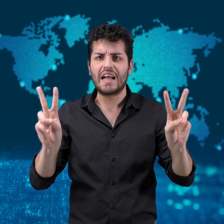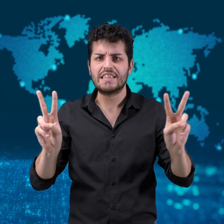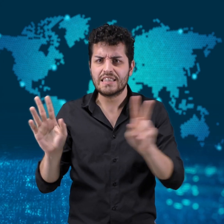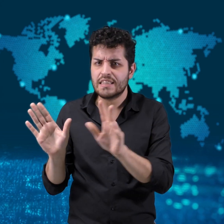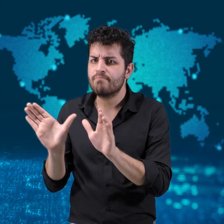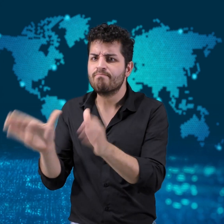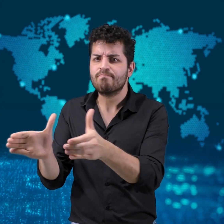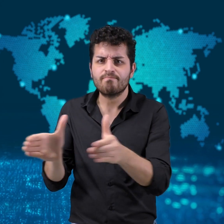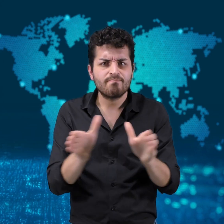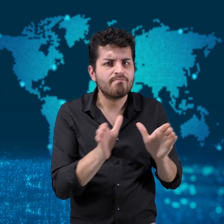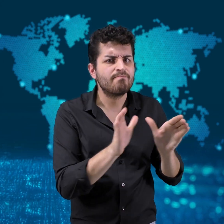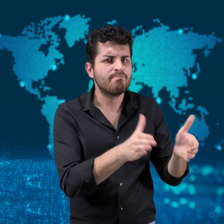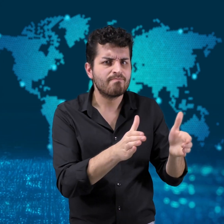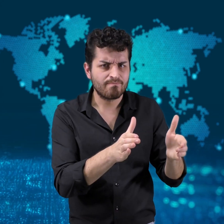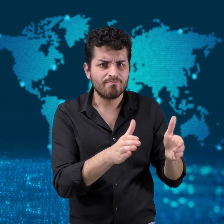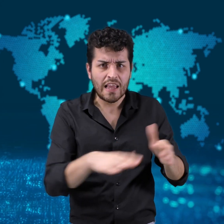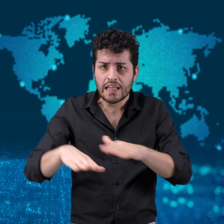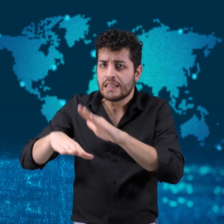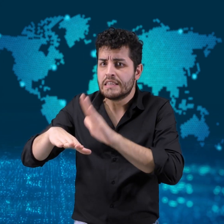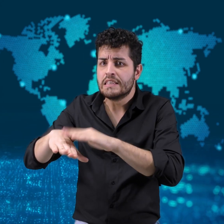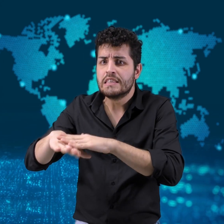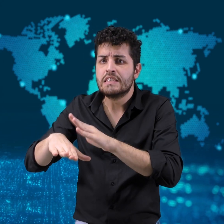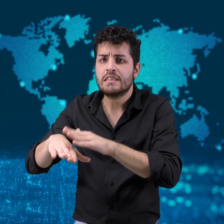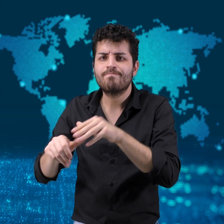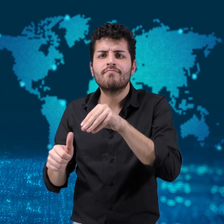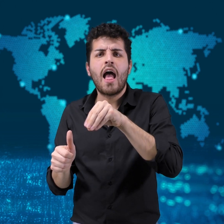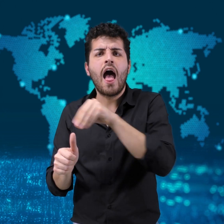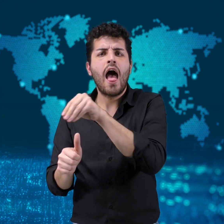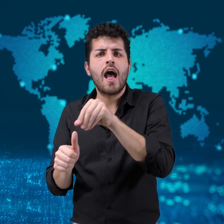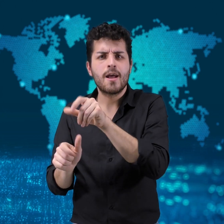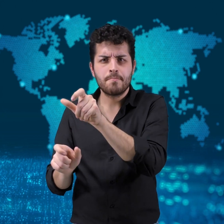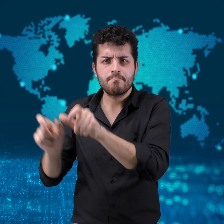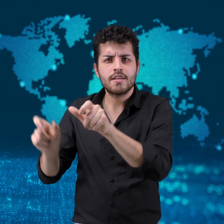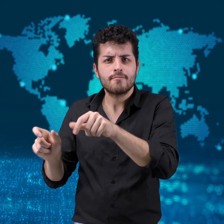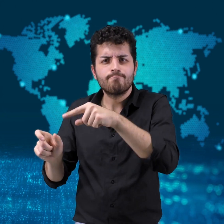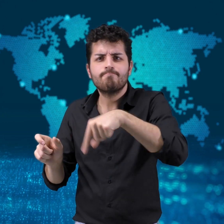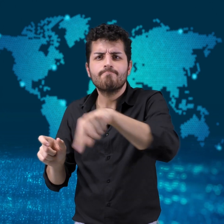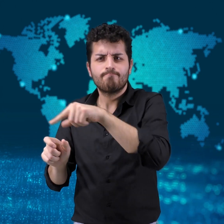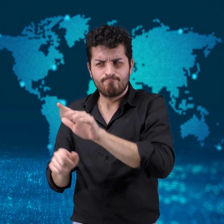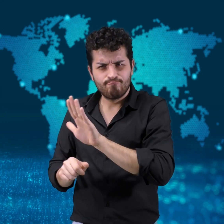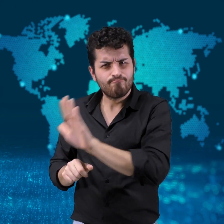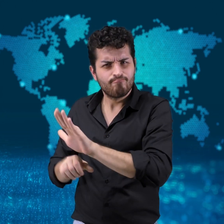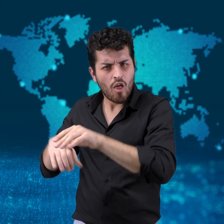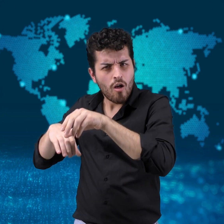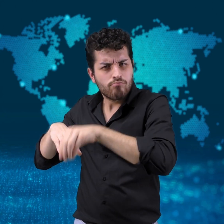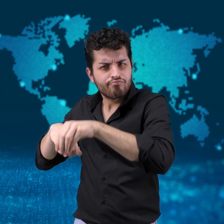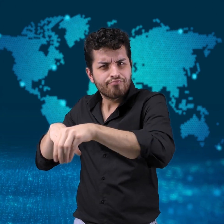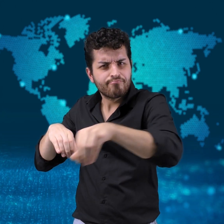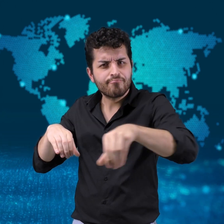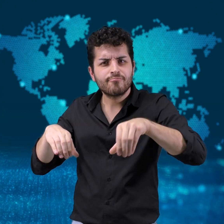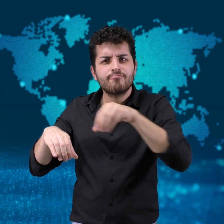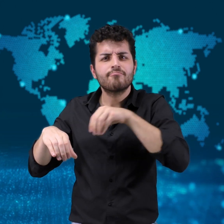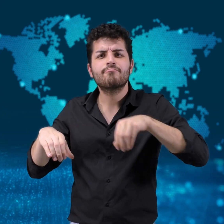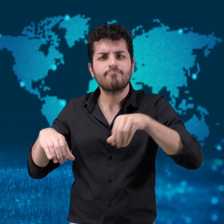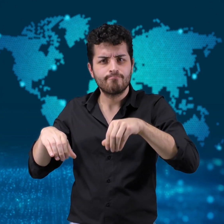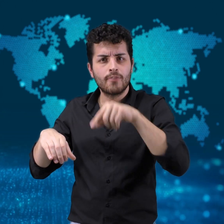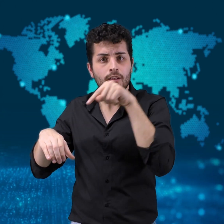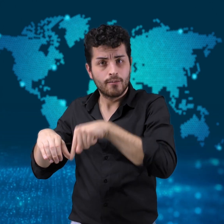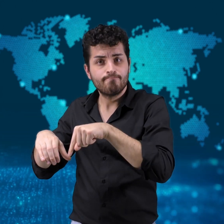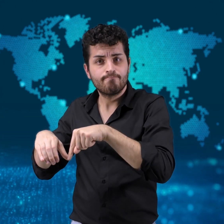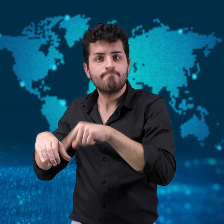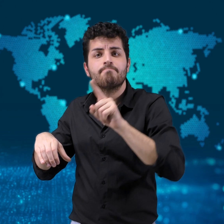to the Azeri by November 15, 2020.